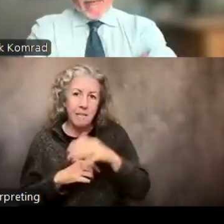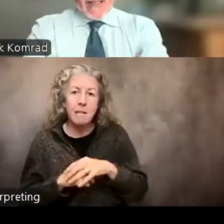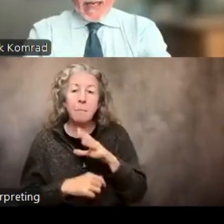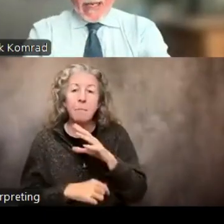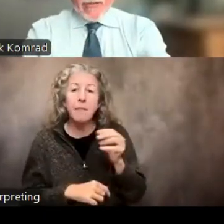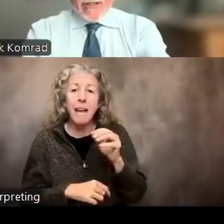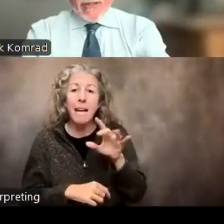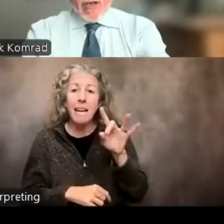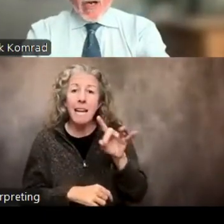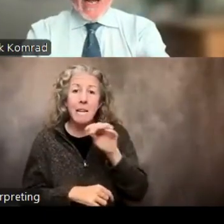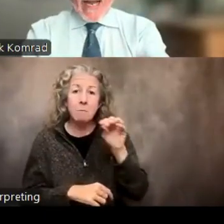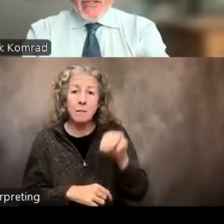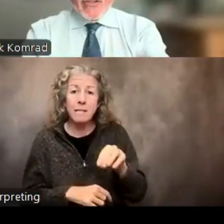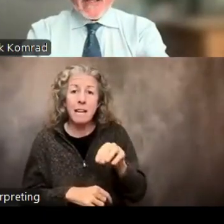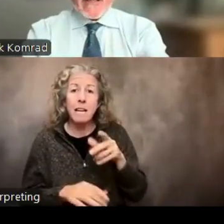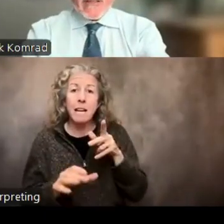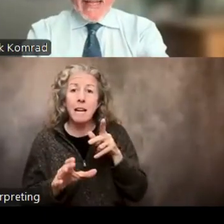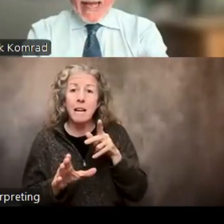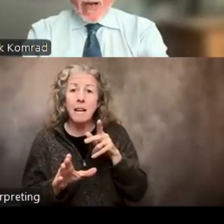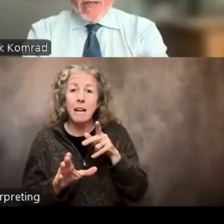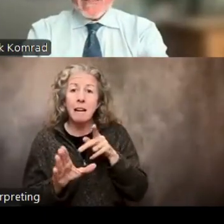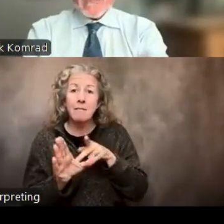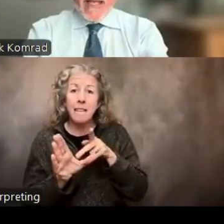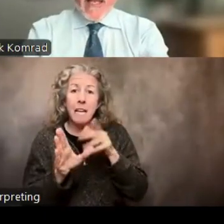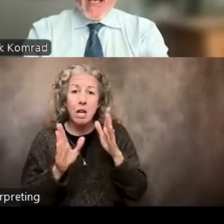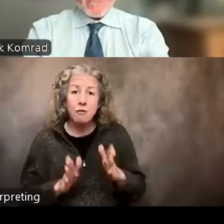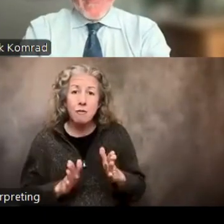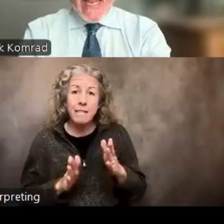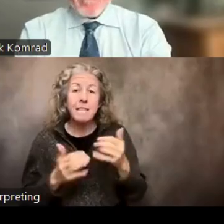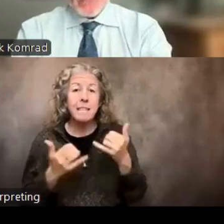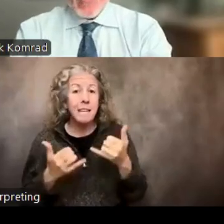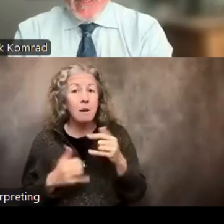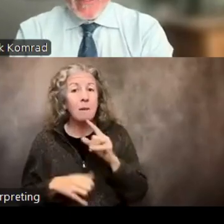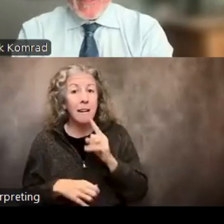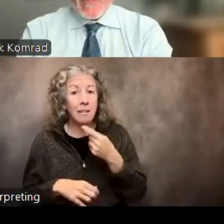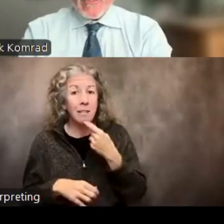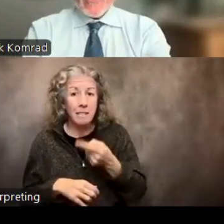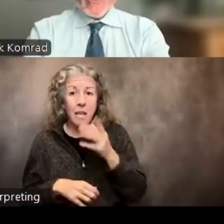psychiatrists are Actually now say they'd be willing to